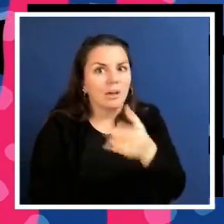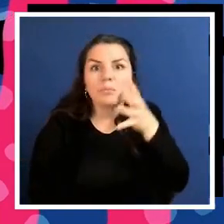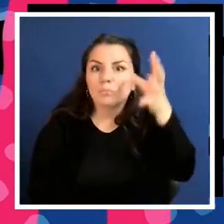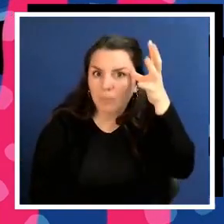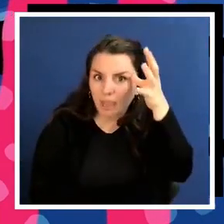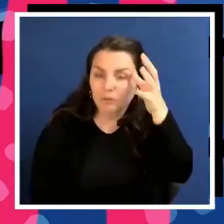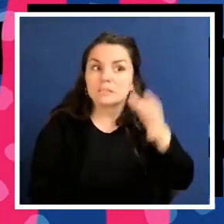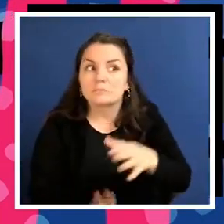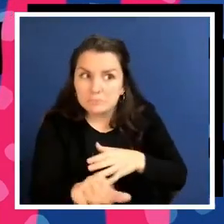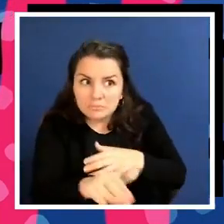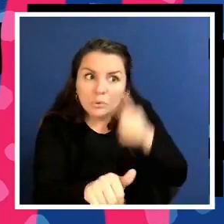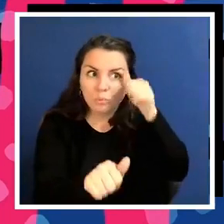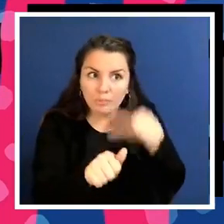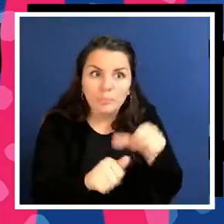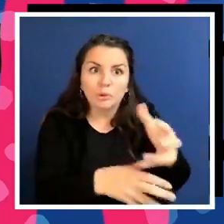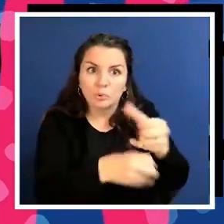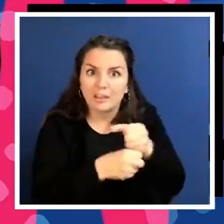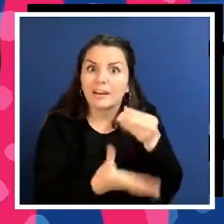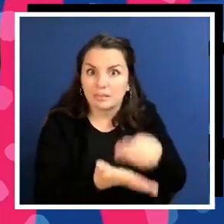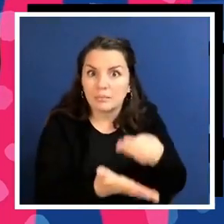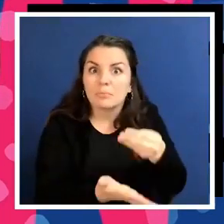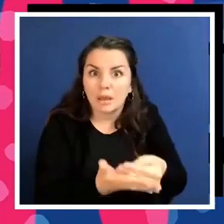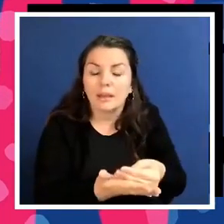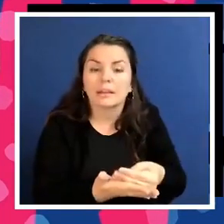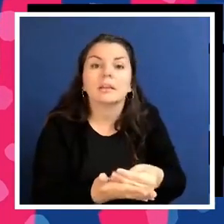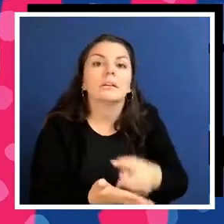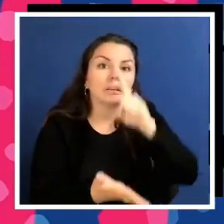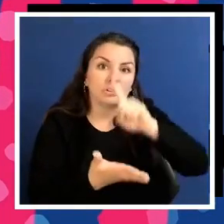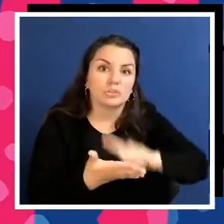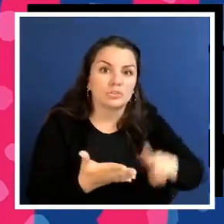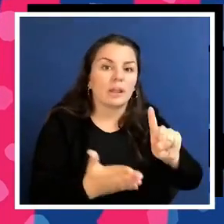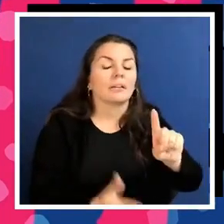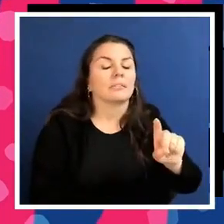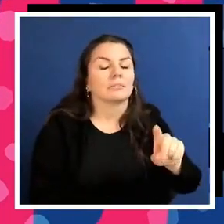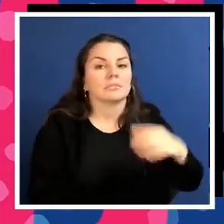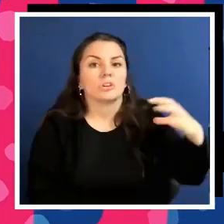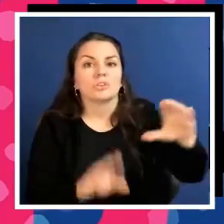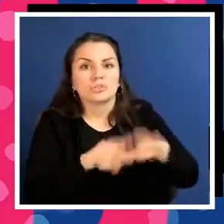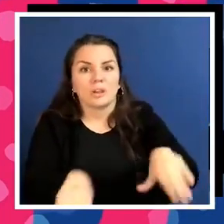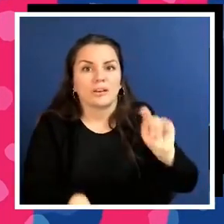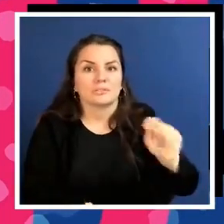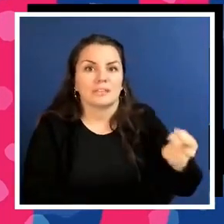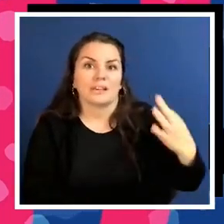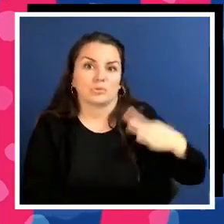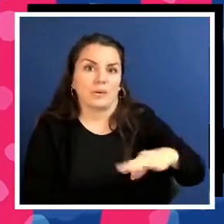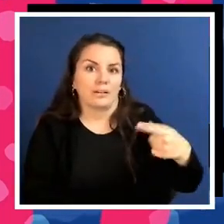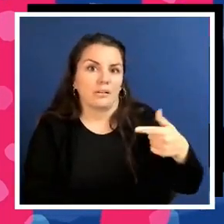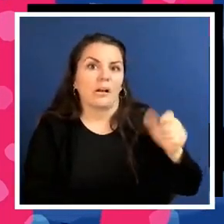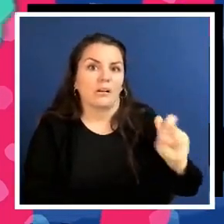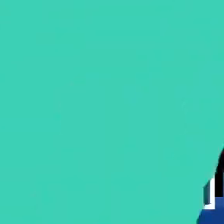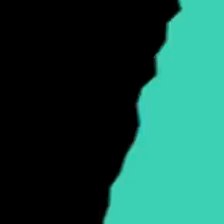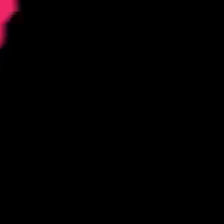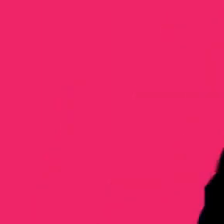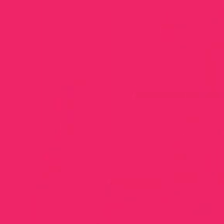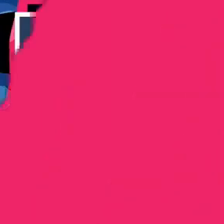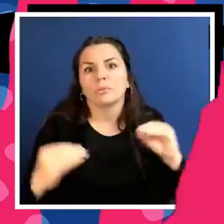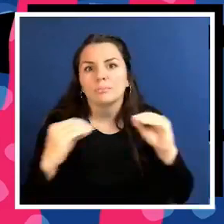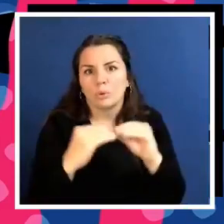OUT. TELL THE PARENTS YOU KNOW TO